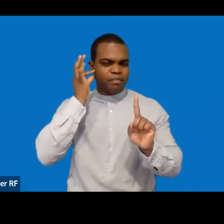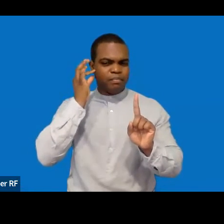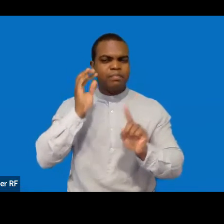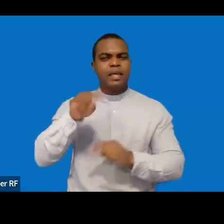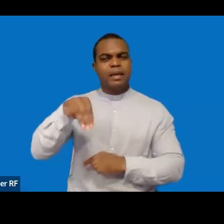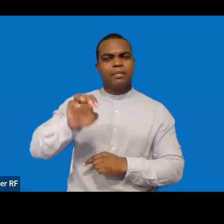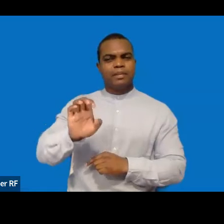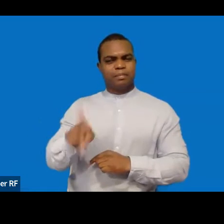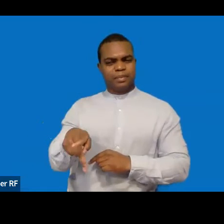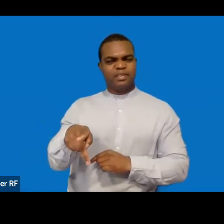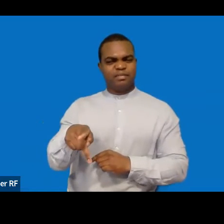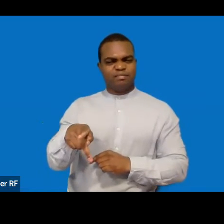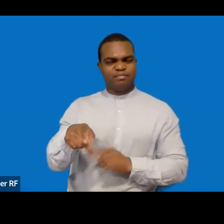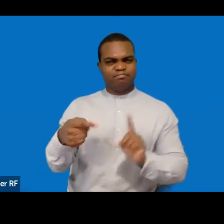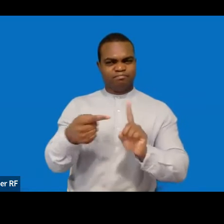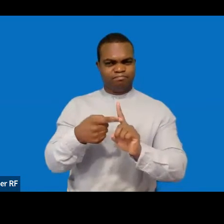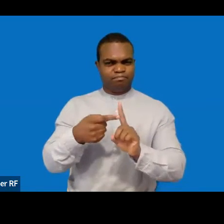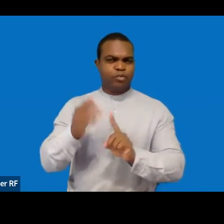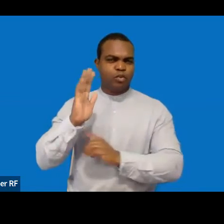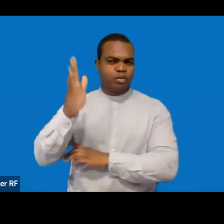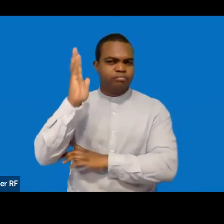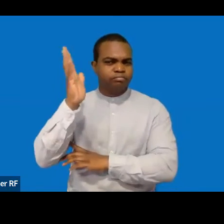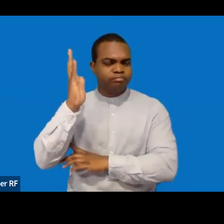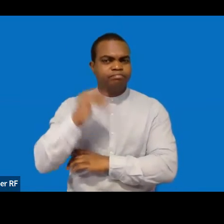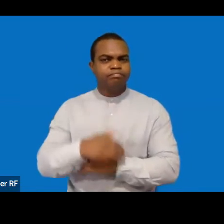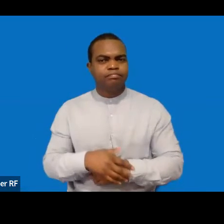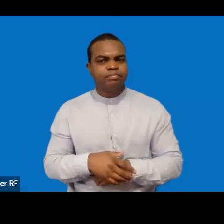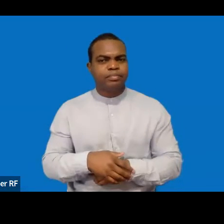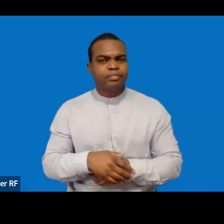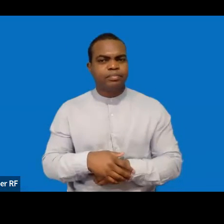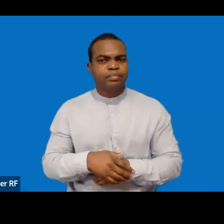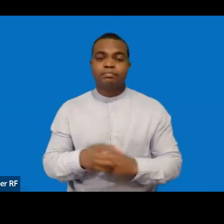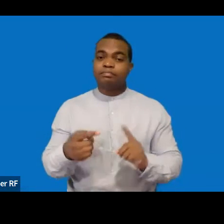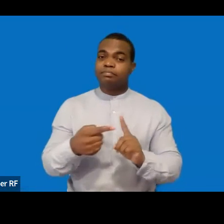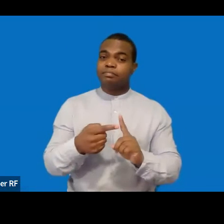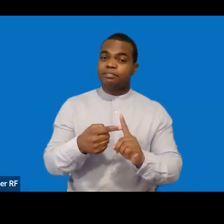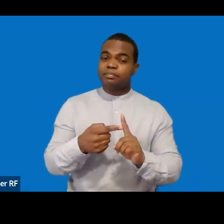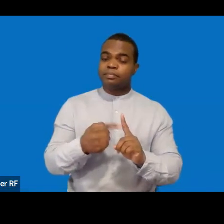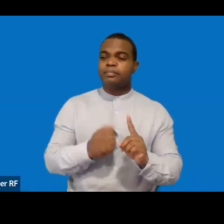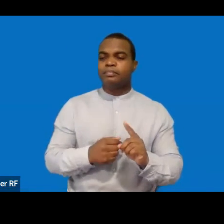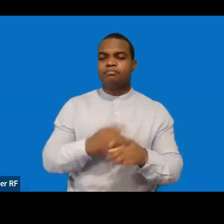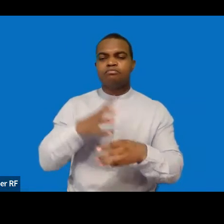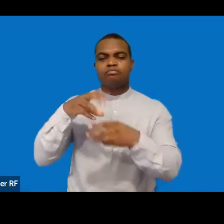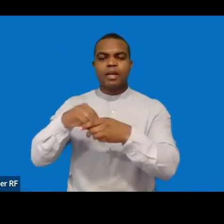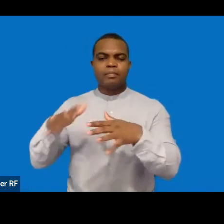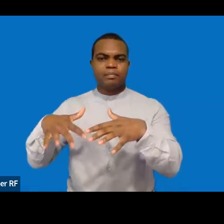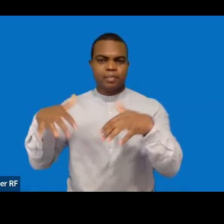dealing with this file and preparing the Parliament's position. Then you will have to listen to me again.